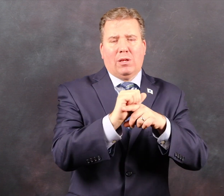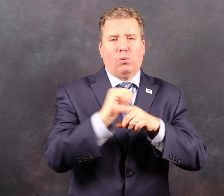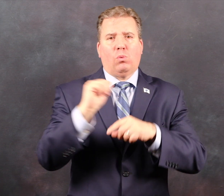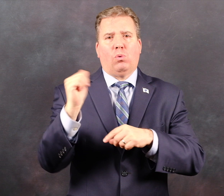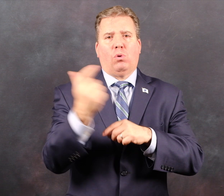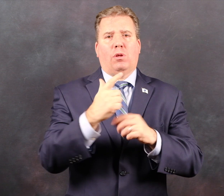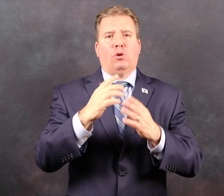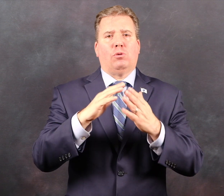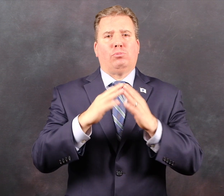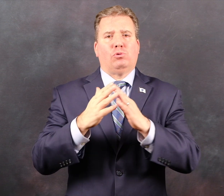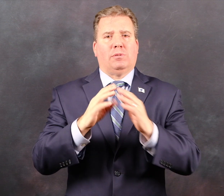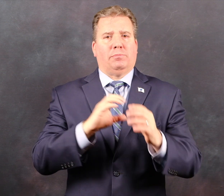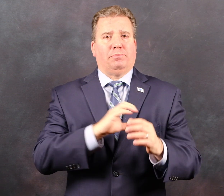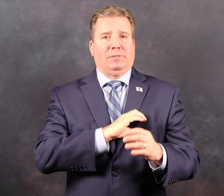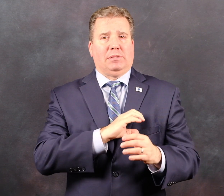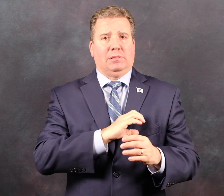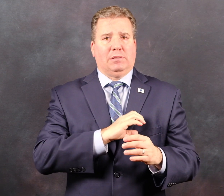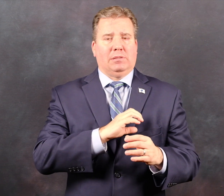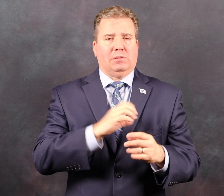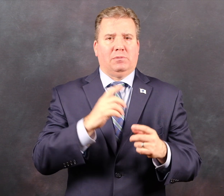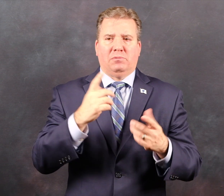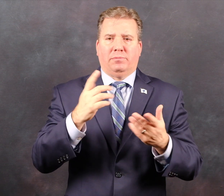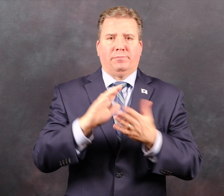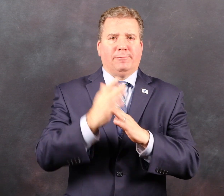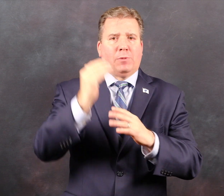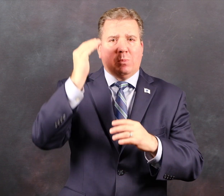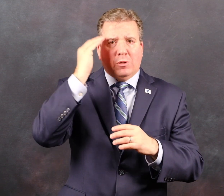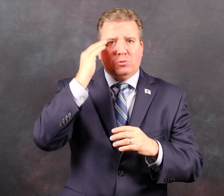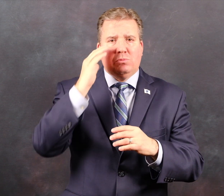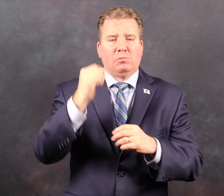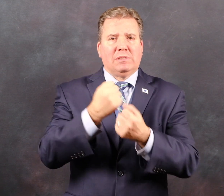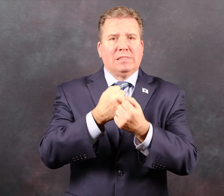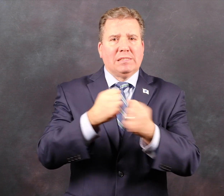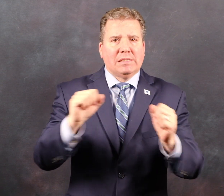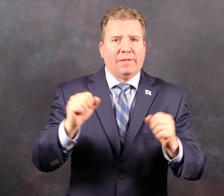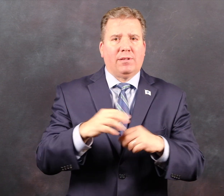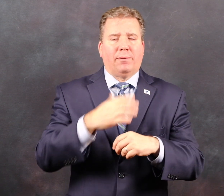on safety awareness, best practices, and on other topics.